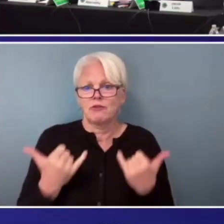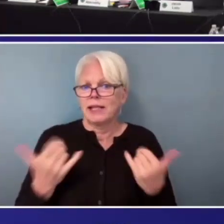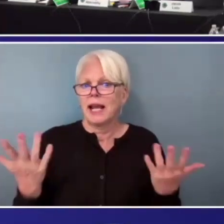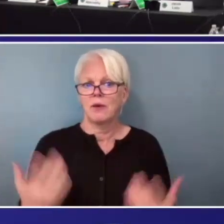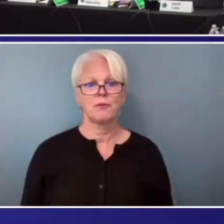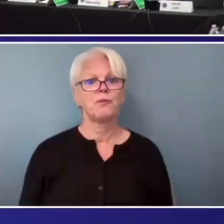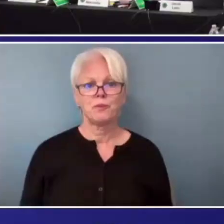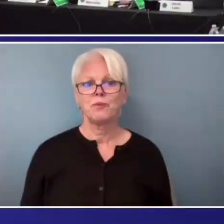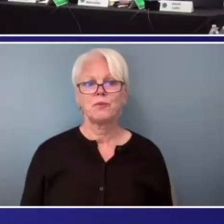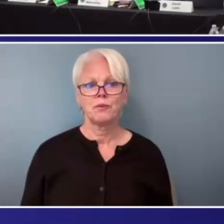I'd like to call a caucus.